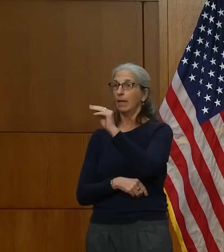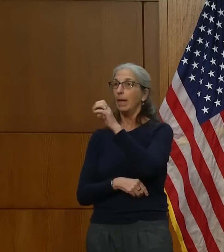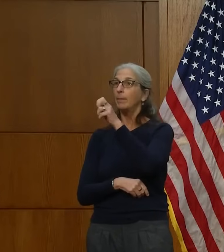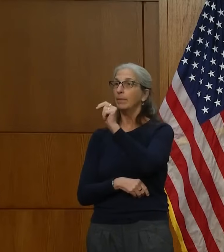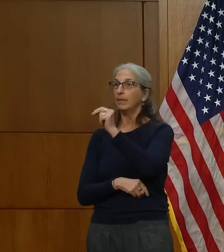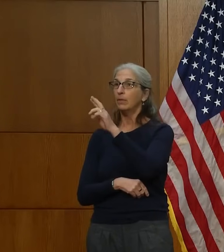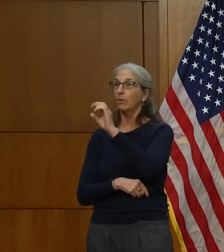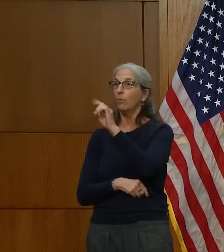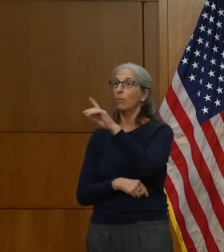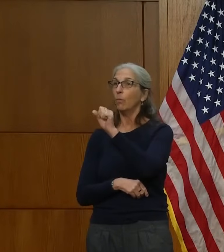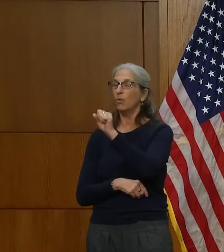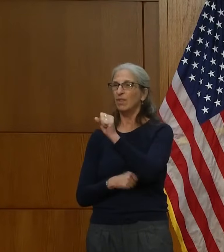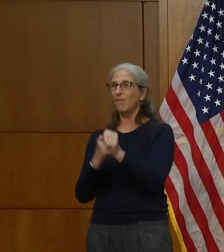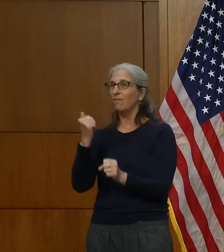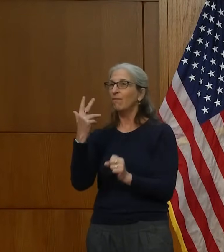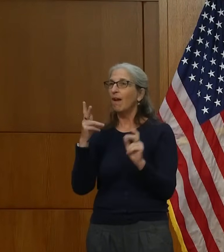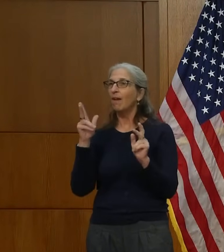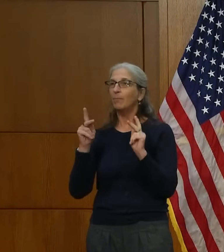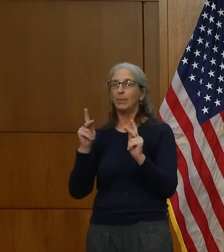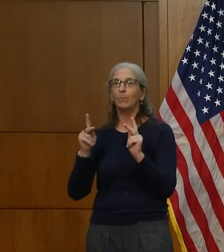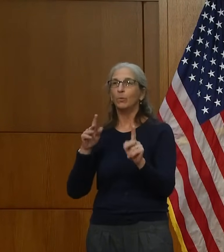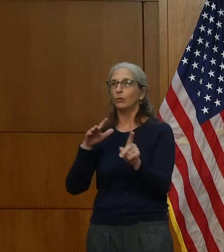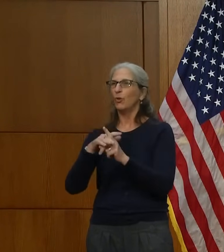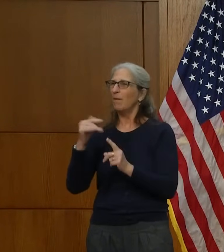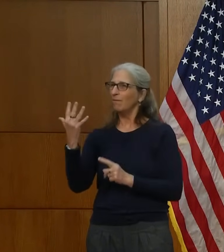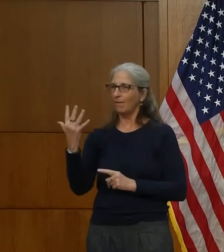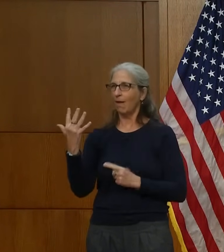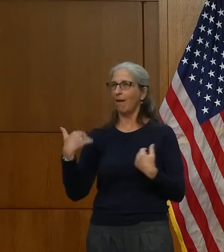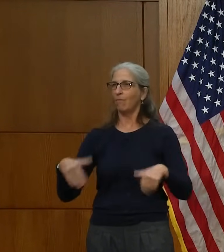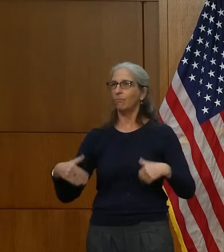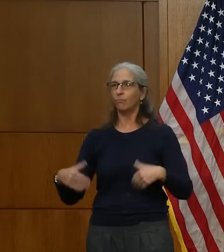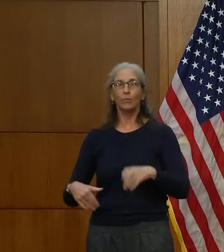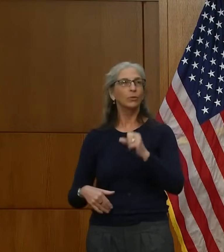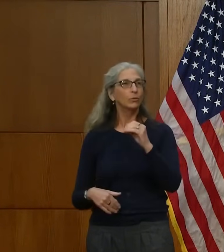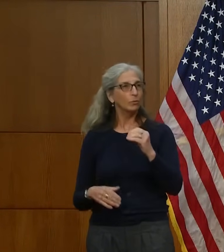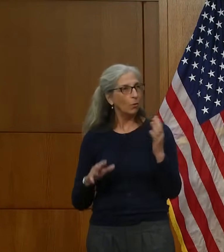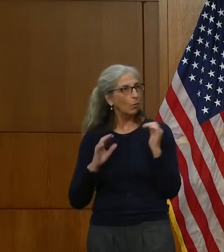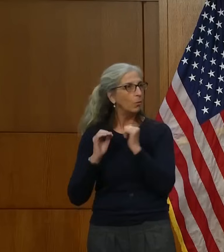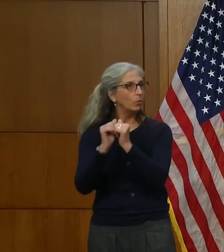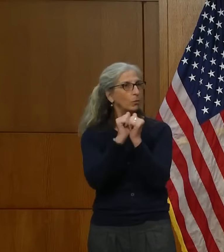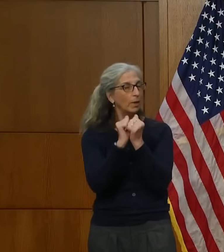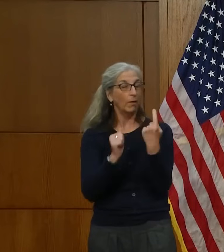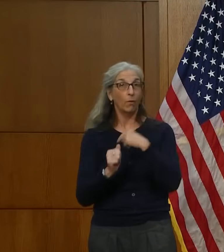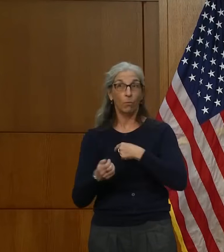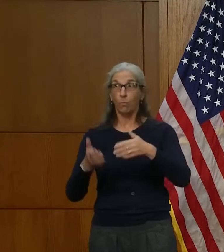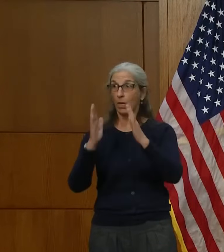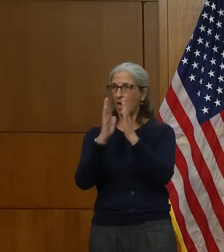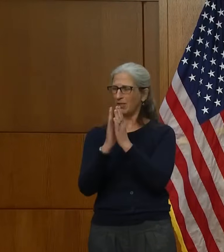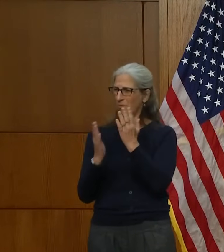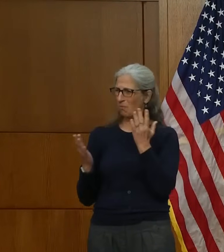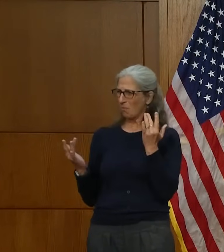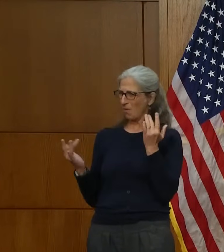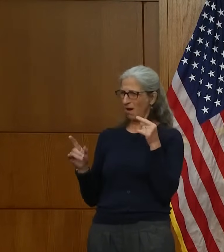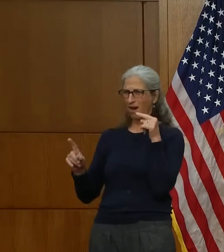AH, TESTING DAY AND SITE IN HAMPTON ROADS AND ON LEE.